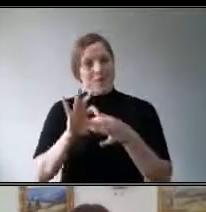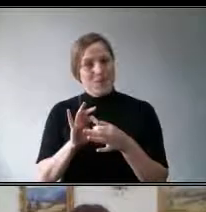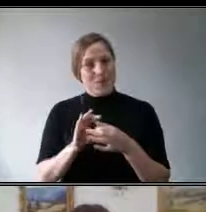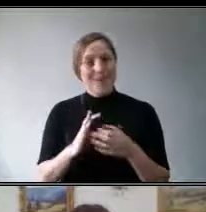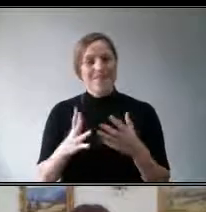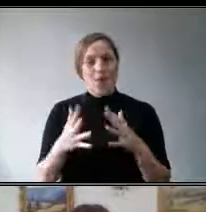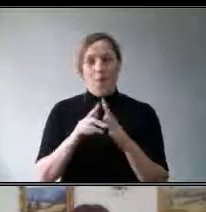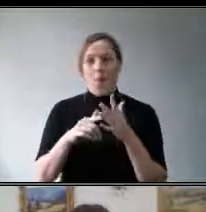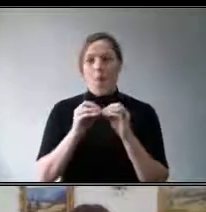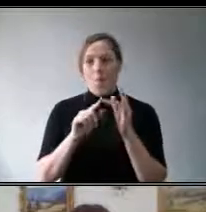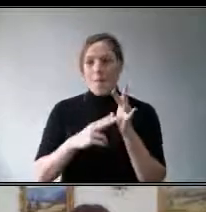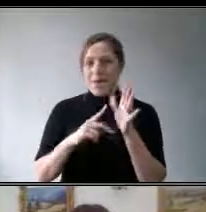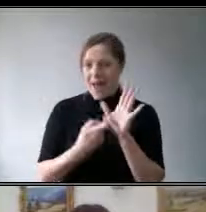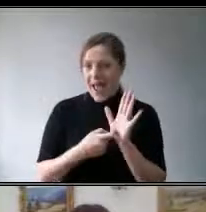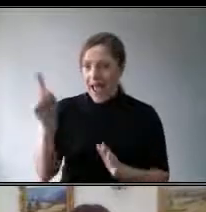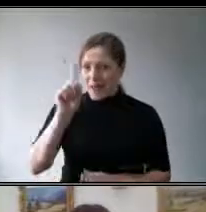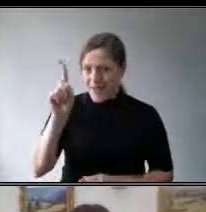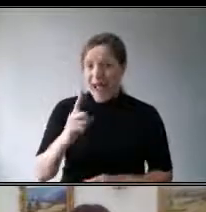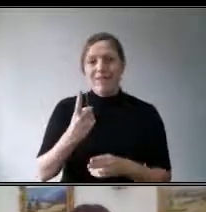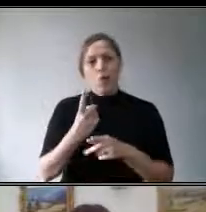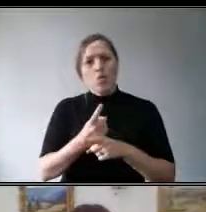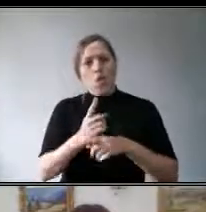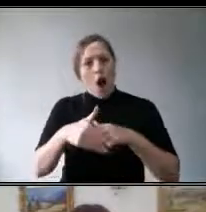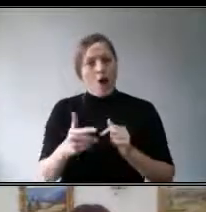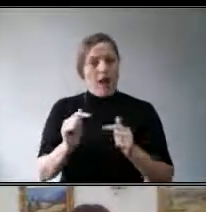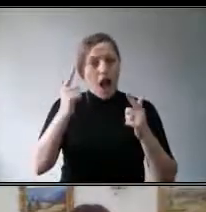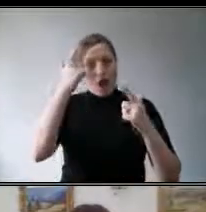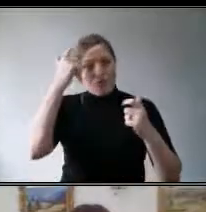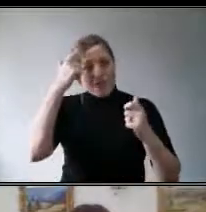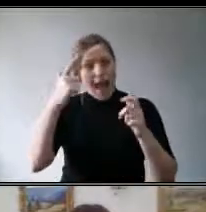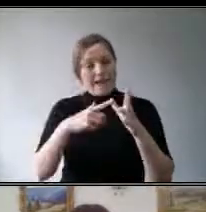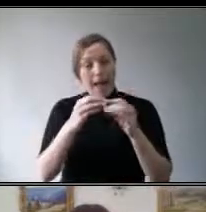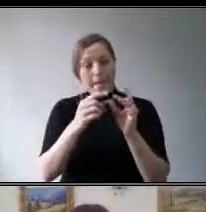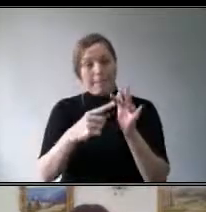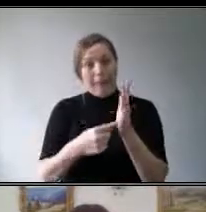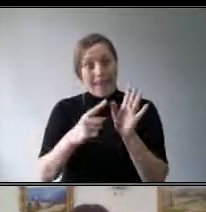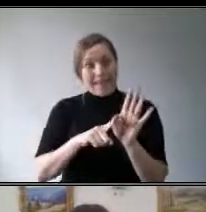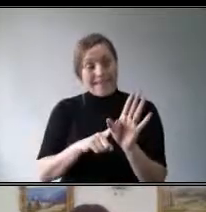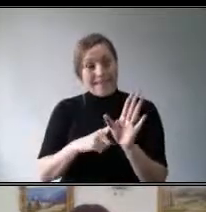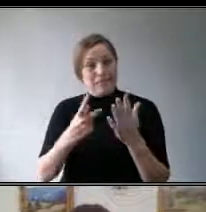chat about the creatability internship program my name is Morwenna Collette and i'm hosting the